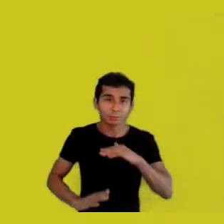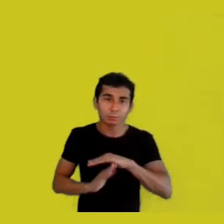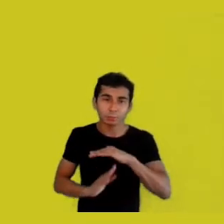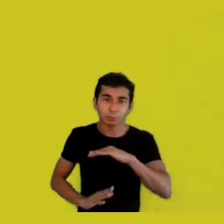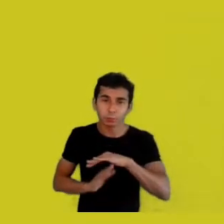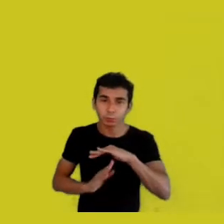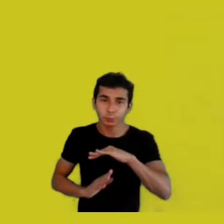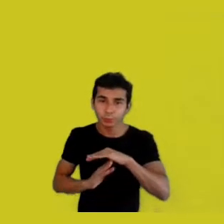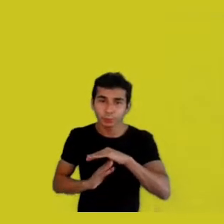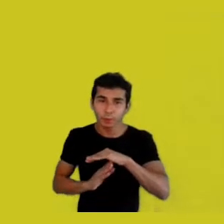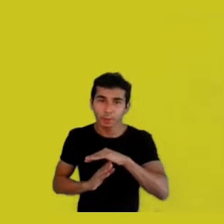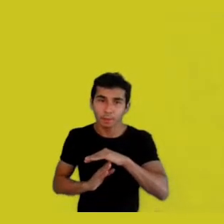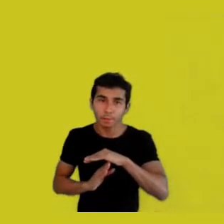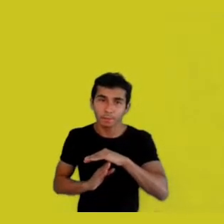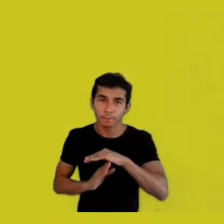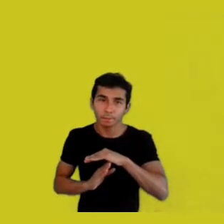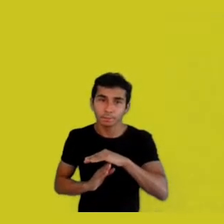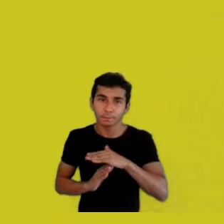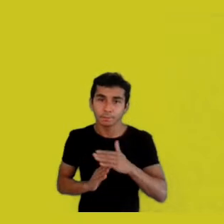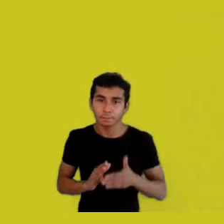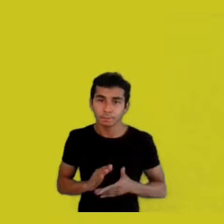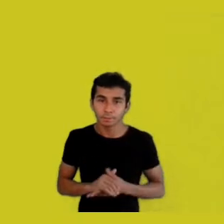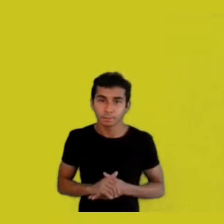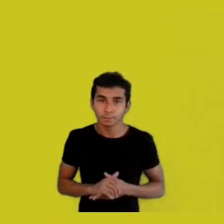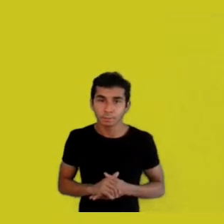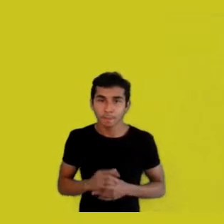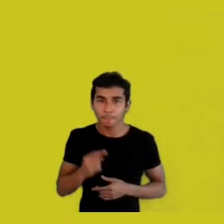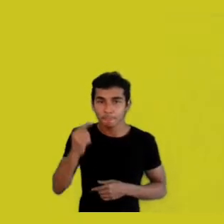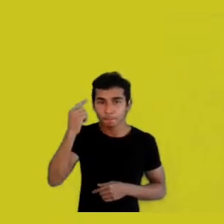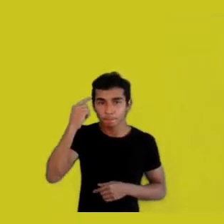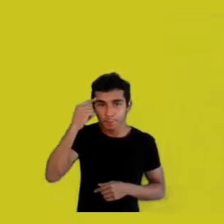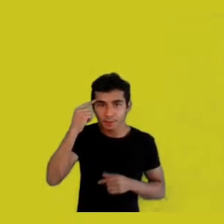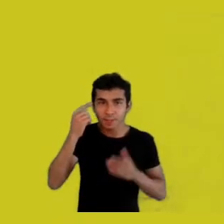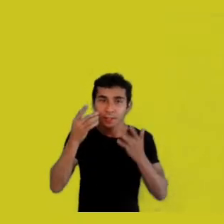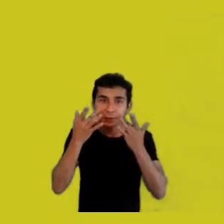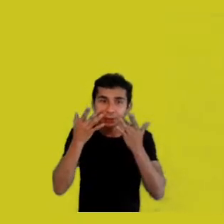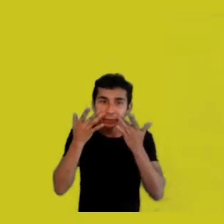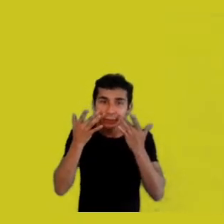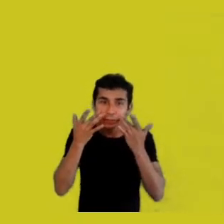And in the dilemma of thinking about theater only as a field,